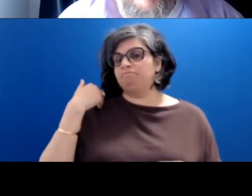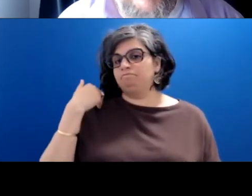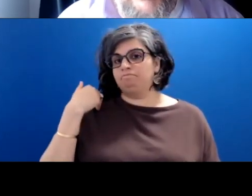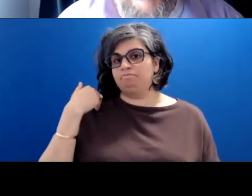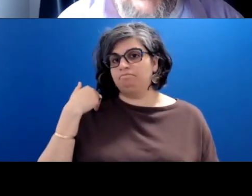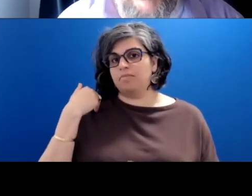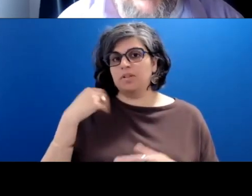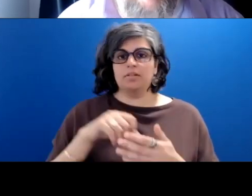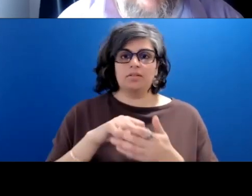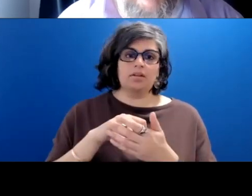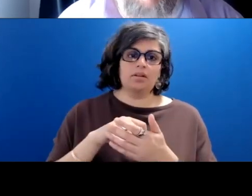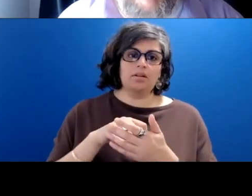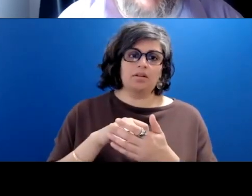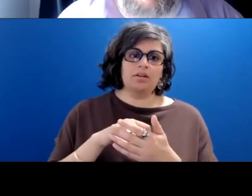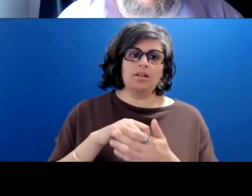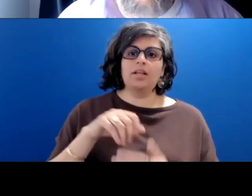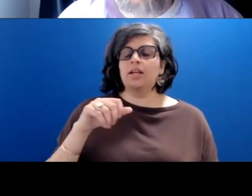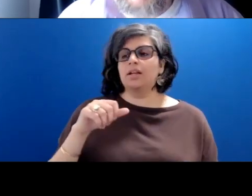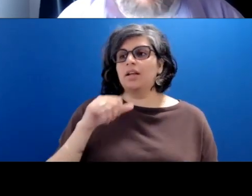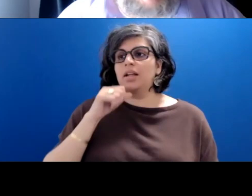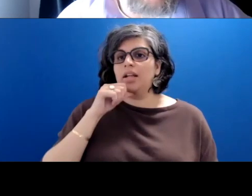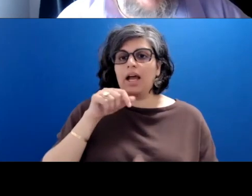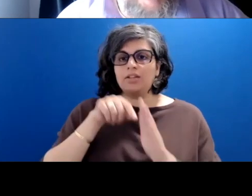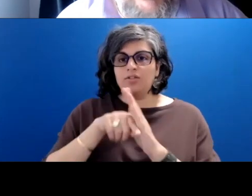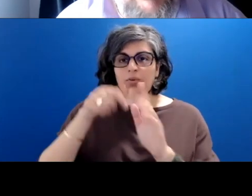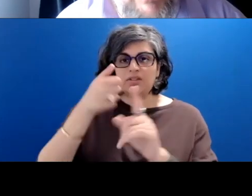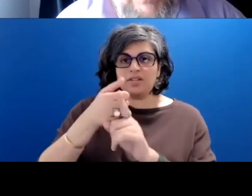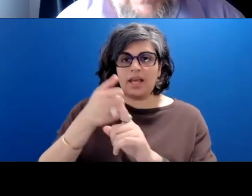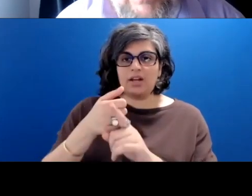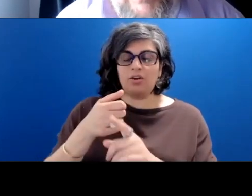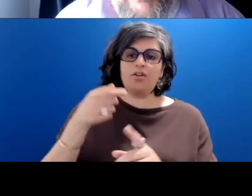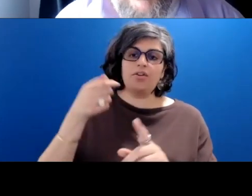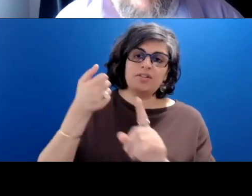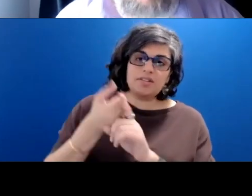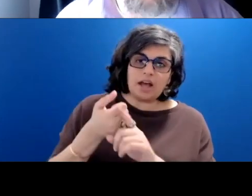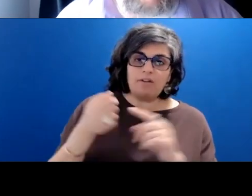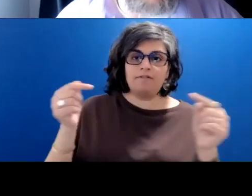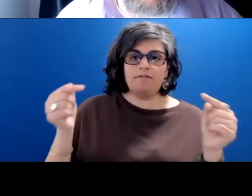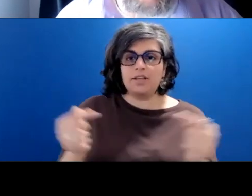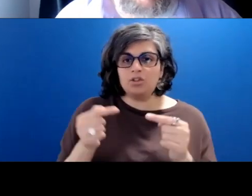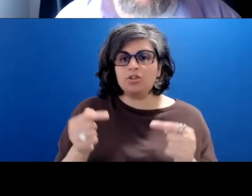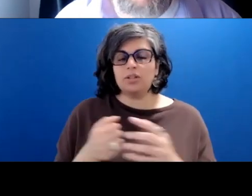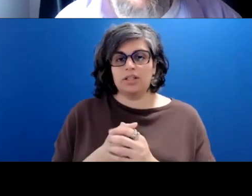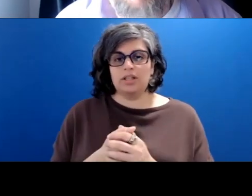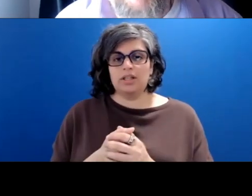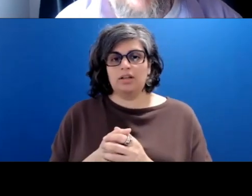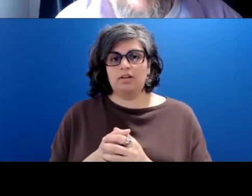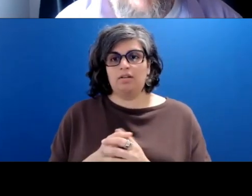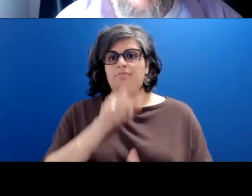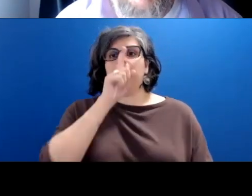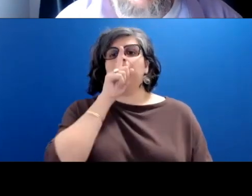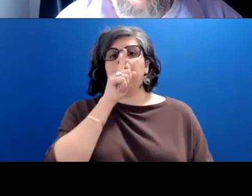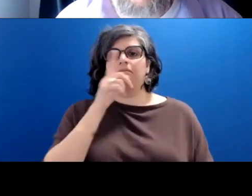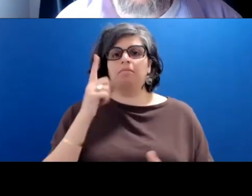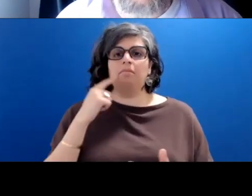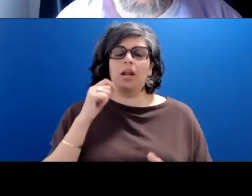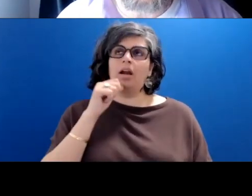or non-suicidal self-injury in the past or in the present." "I'm not gonna talk about the abuse that I experienced as a child